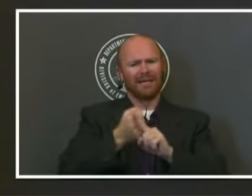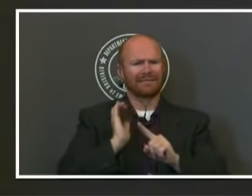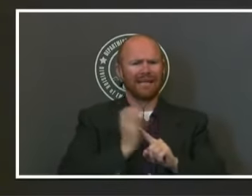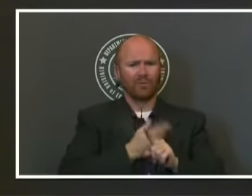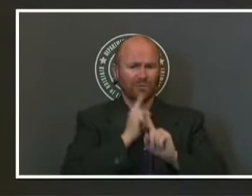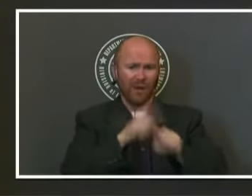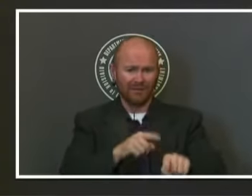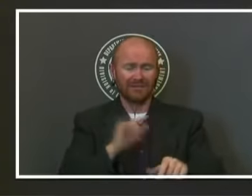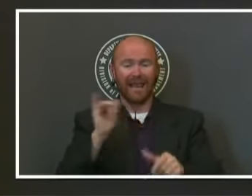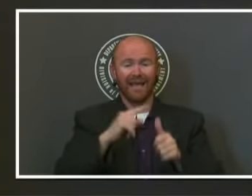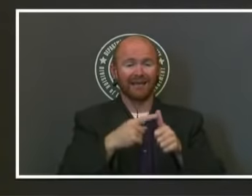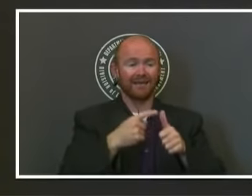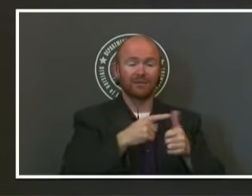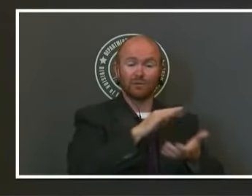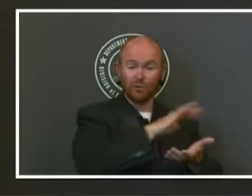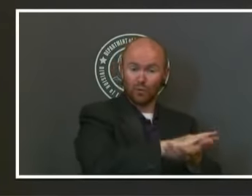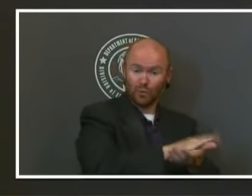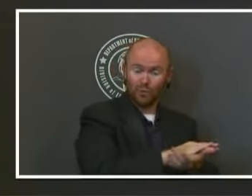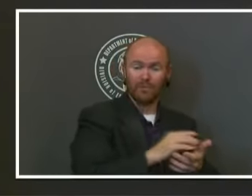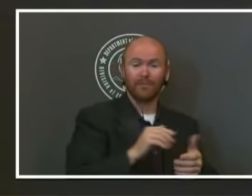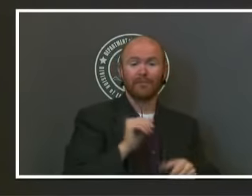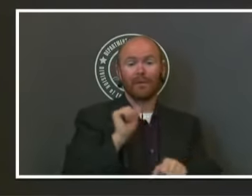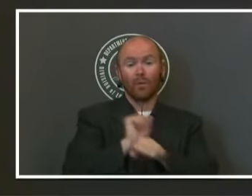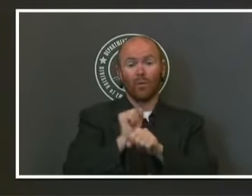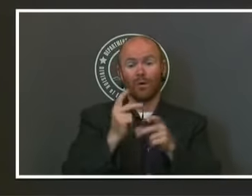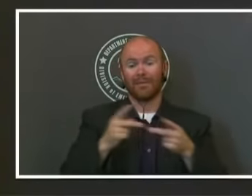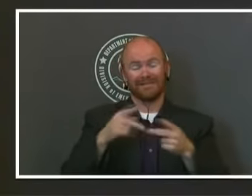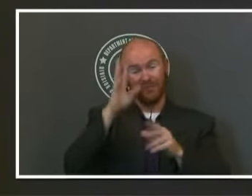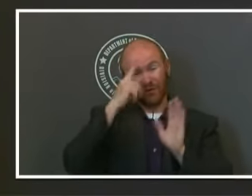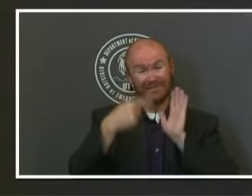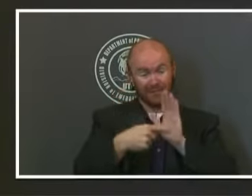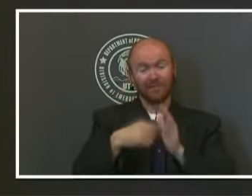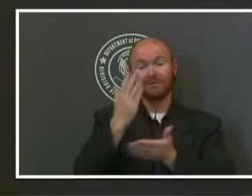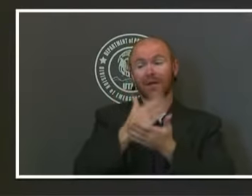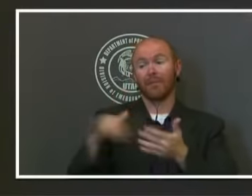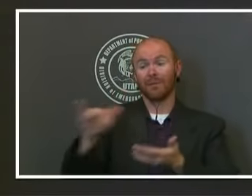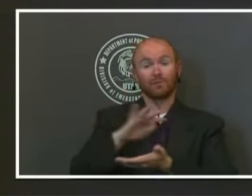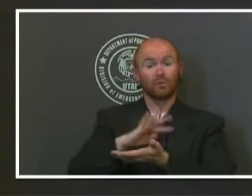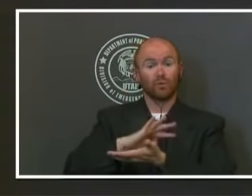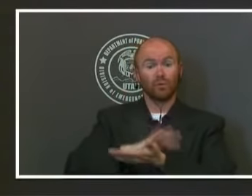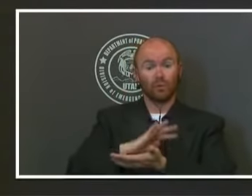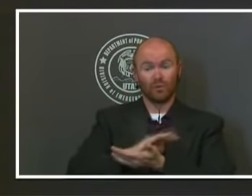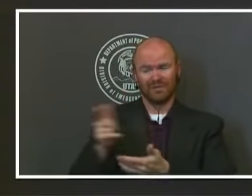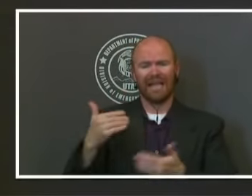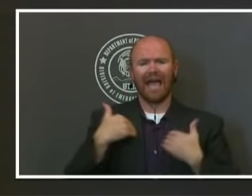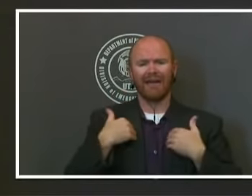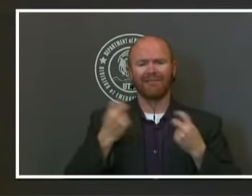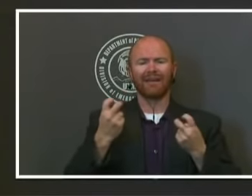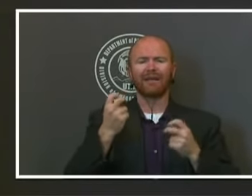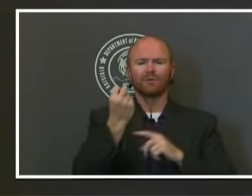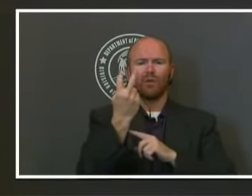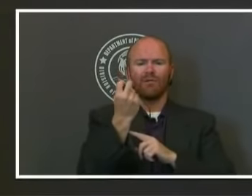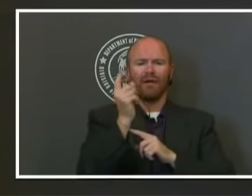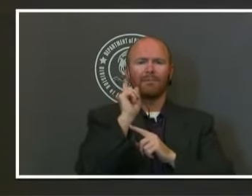and workplace setting for example today I learned that there are some schools who for